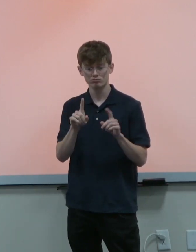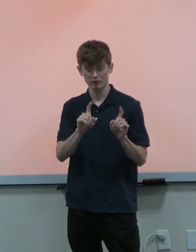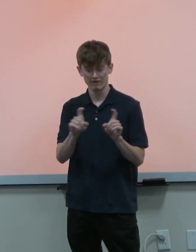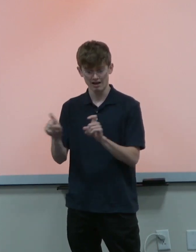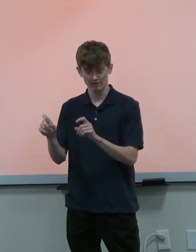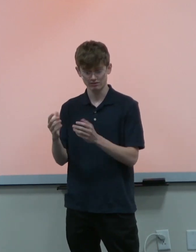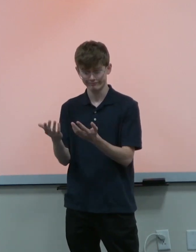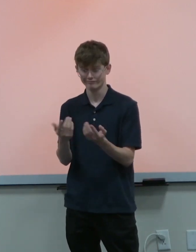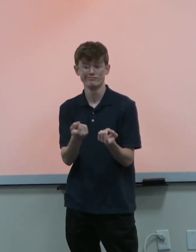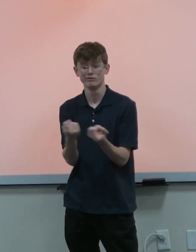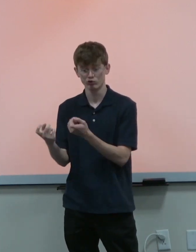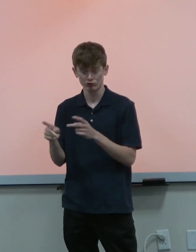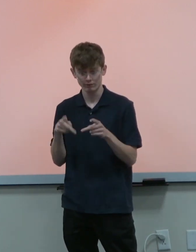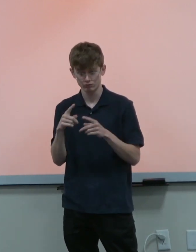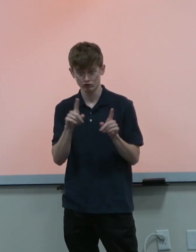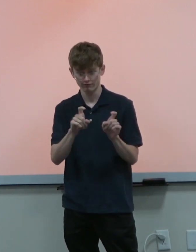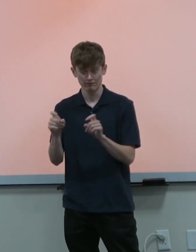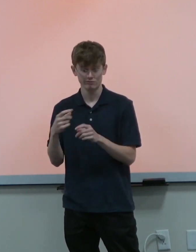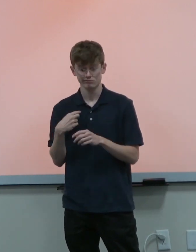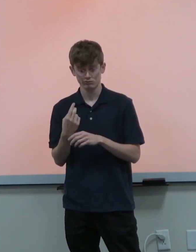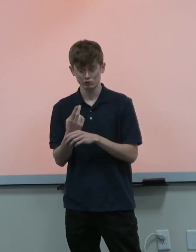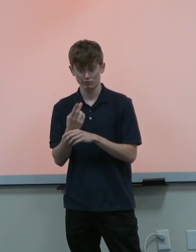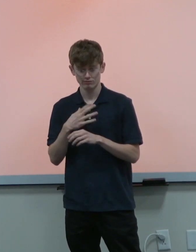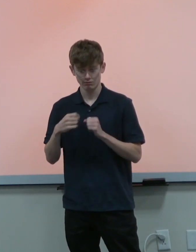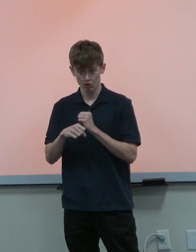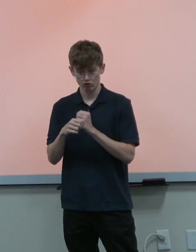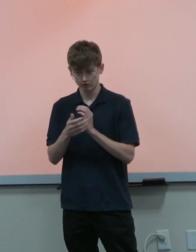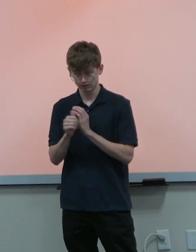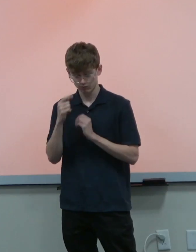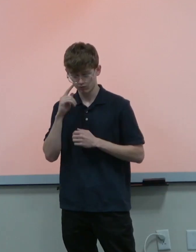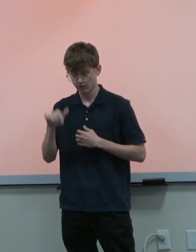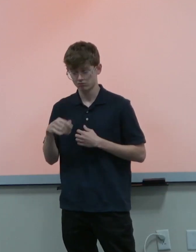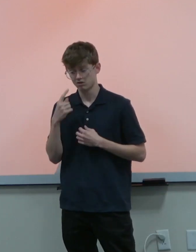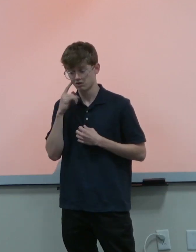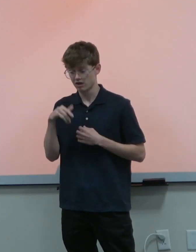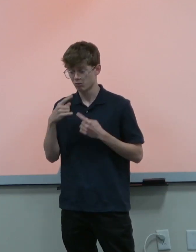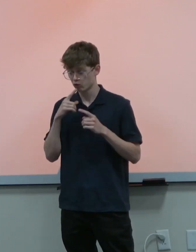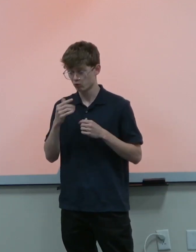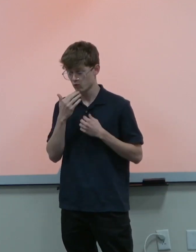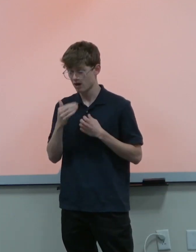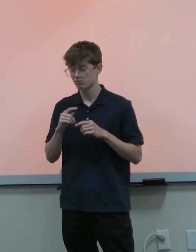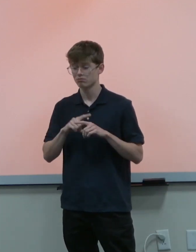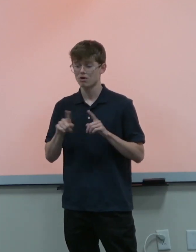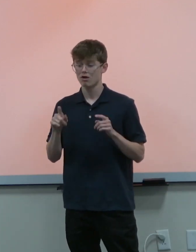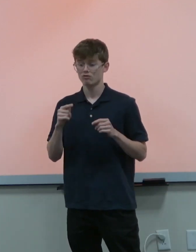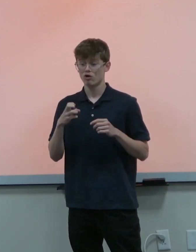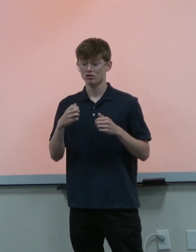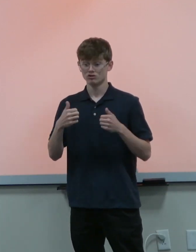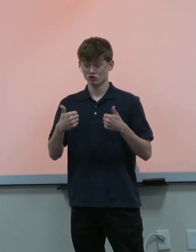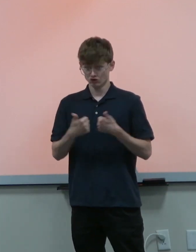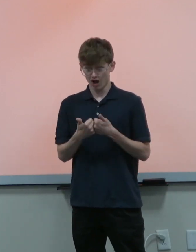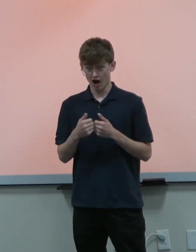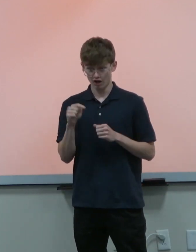and skills to disperse my survey to different people. I could use my marketing skills for that, which worked well.